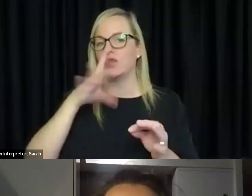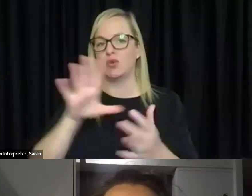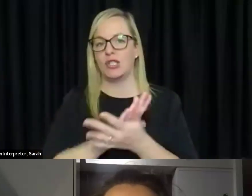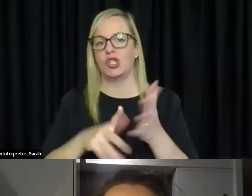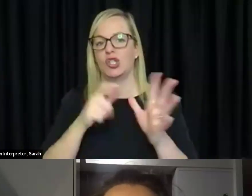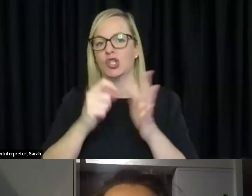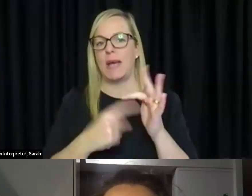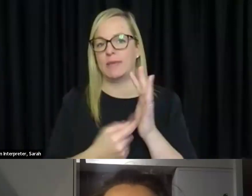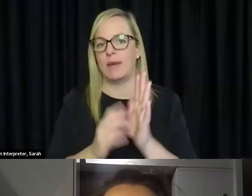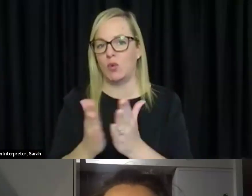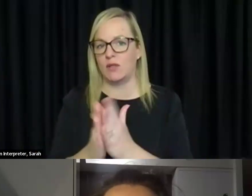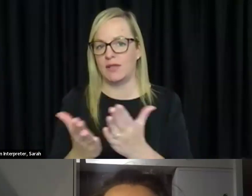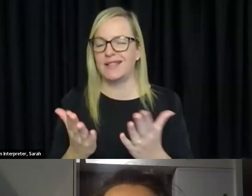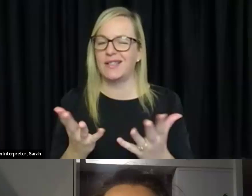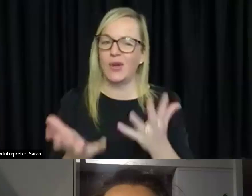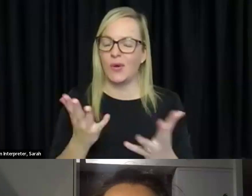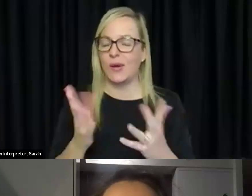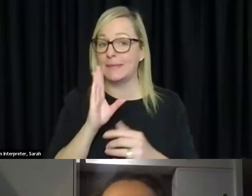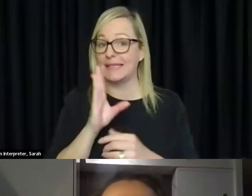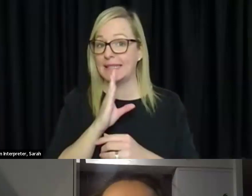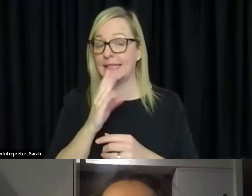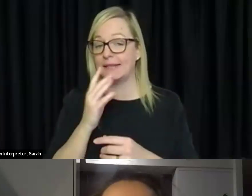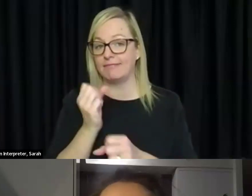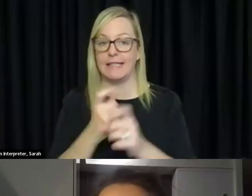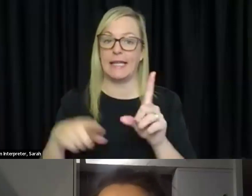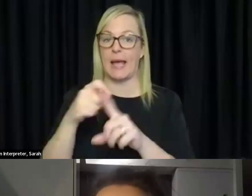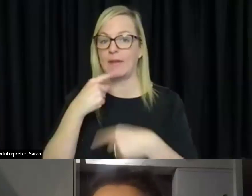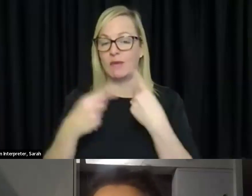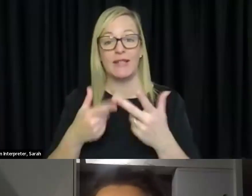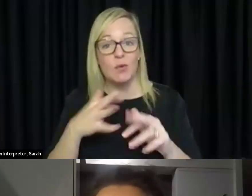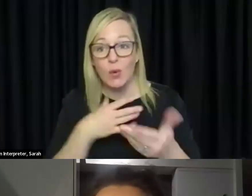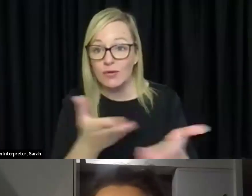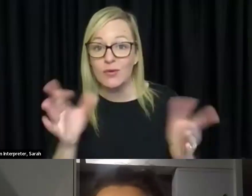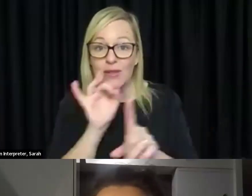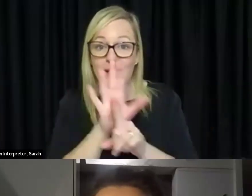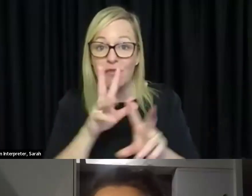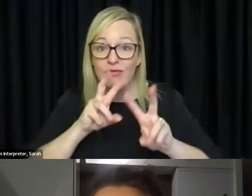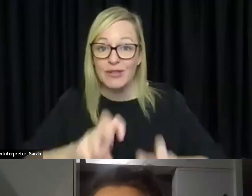so there is a gap there if anyone wants to go and do some research into that topic. I did find a